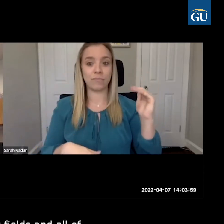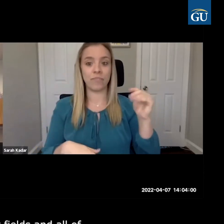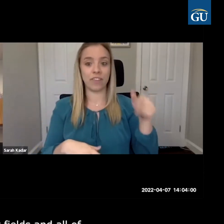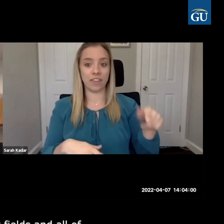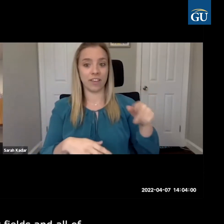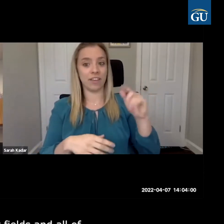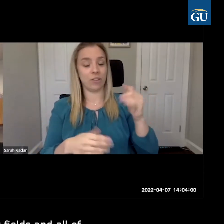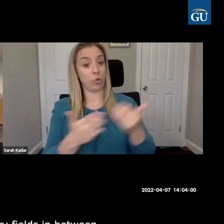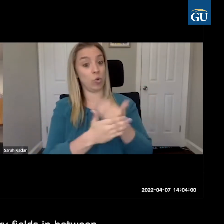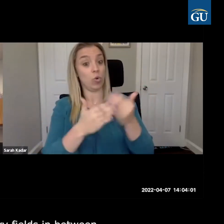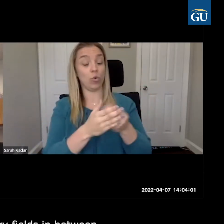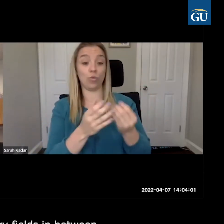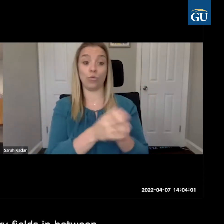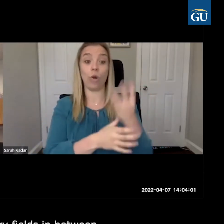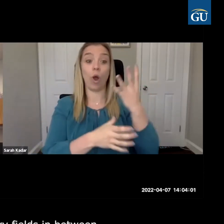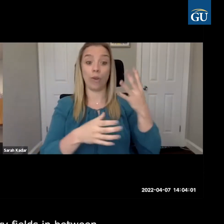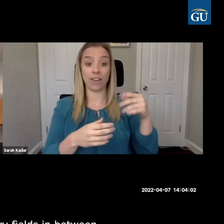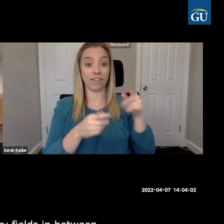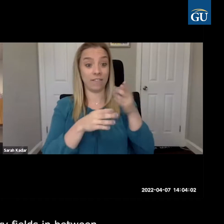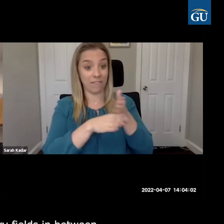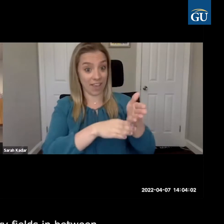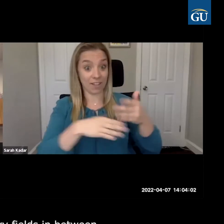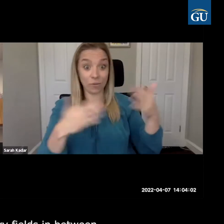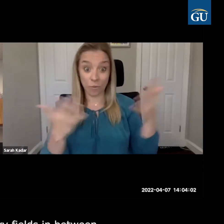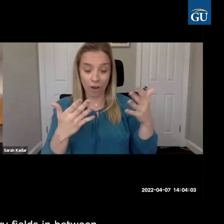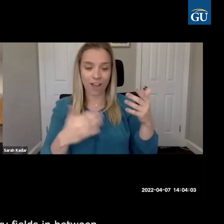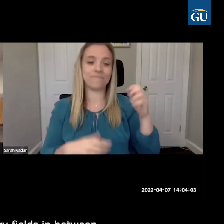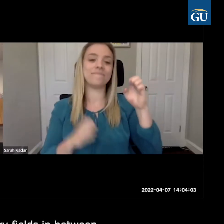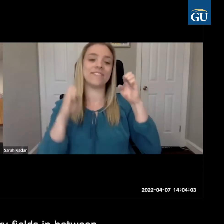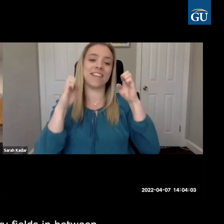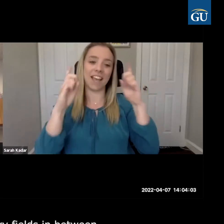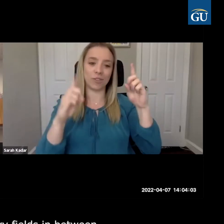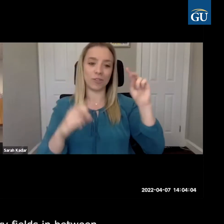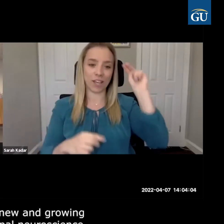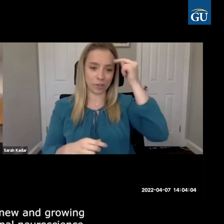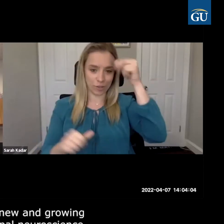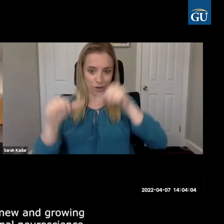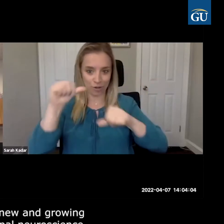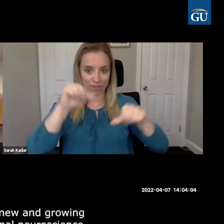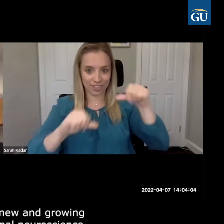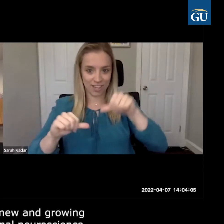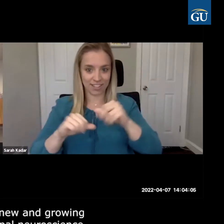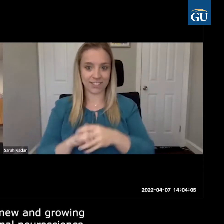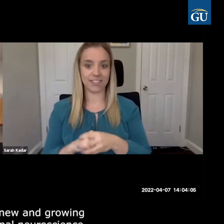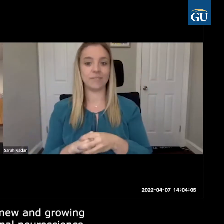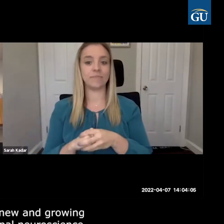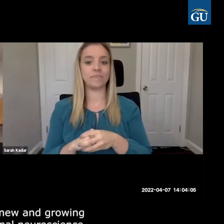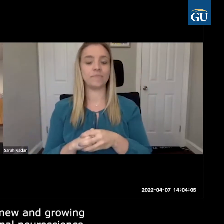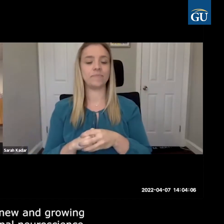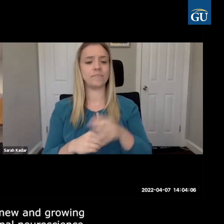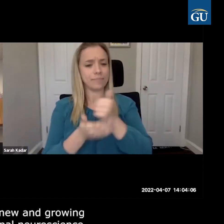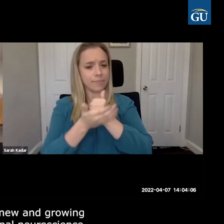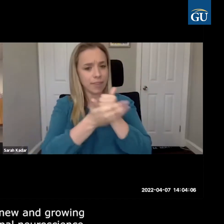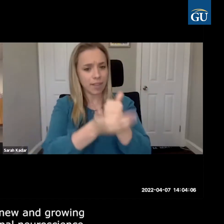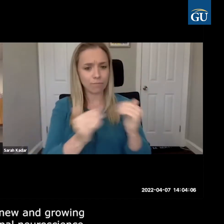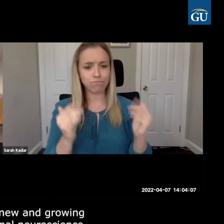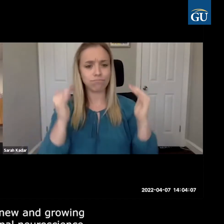and all of the interdisciplinary fields in between contribute to a new and